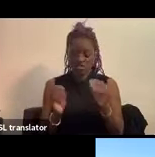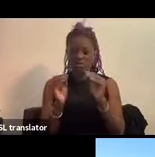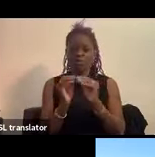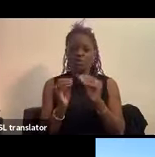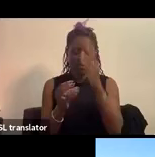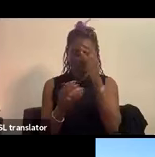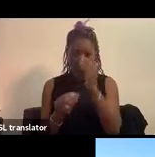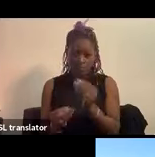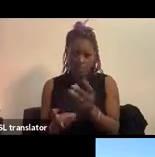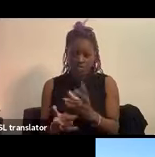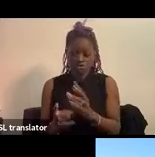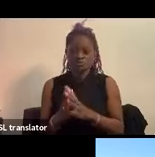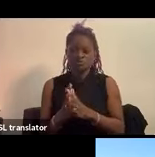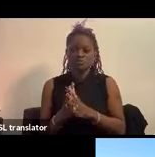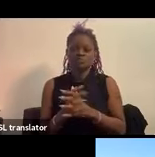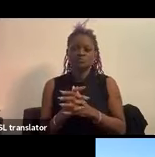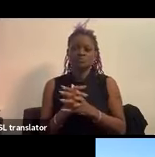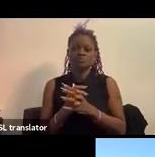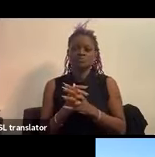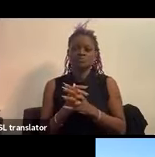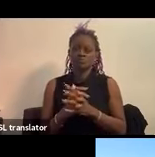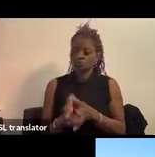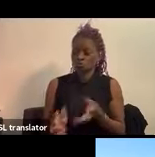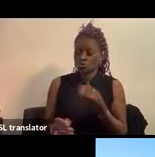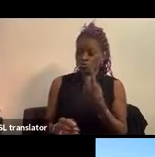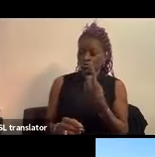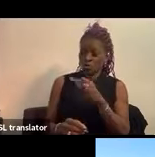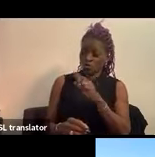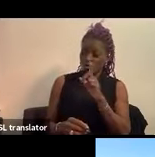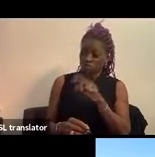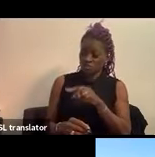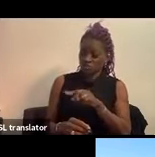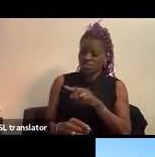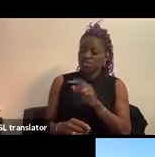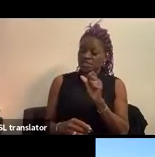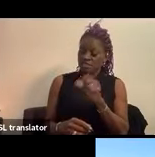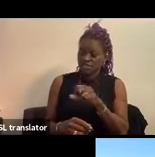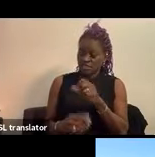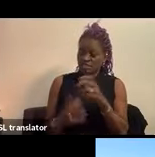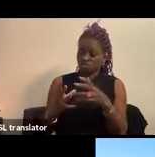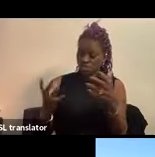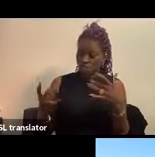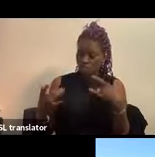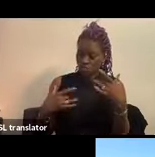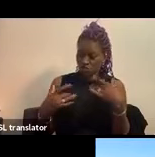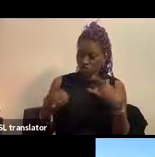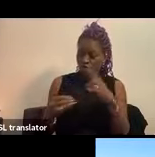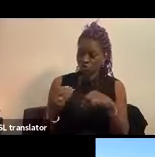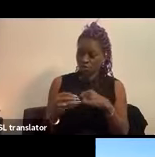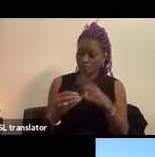So just one question, there is a lot of concern out there these days about breakthrough cases.